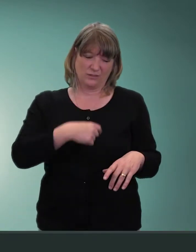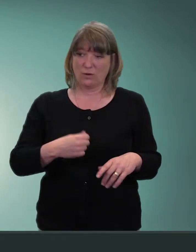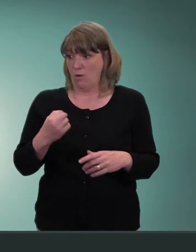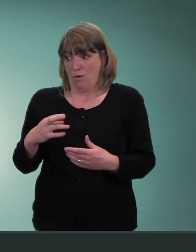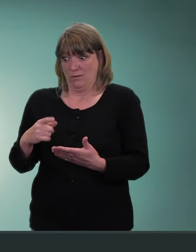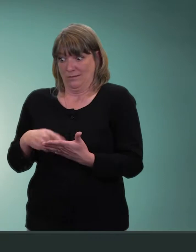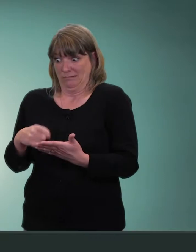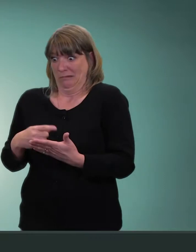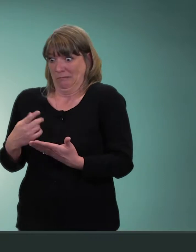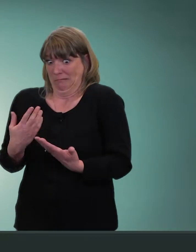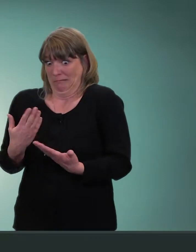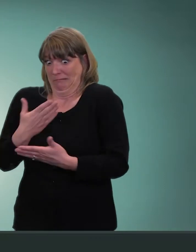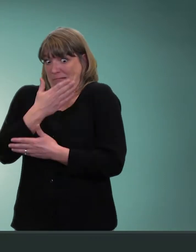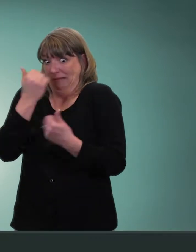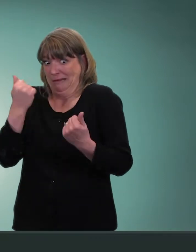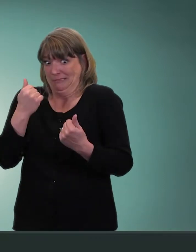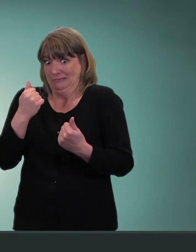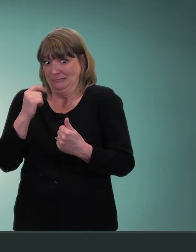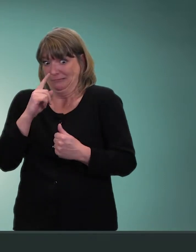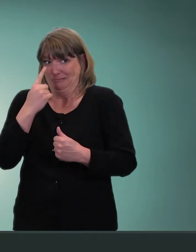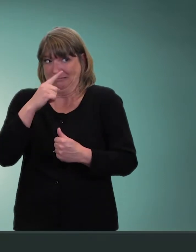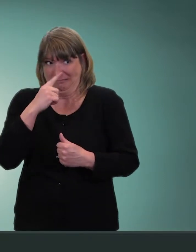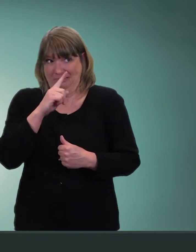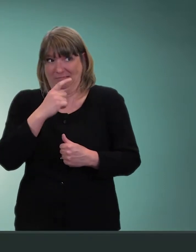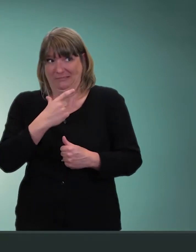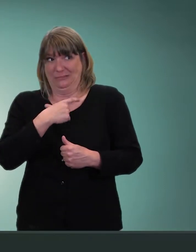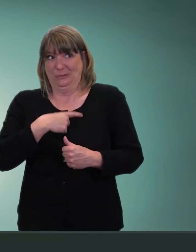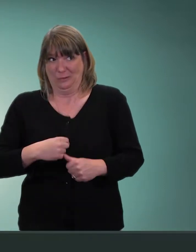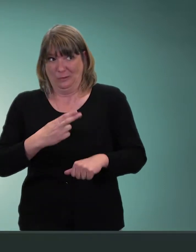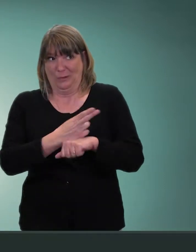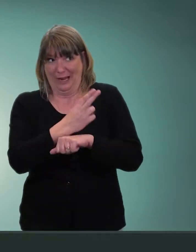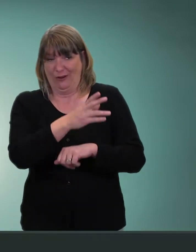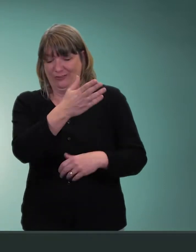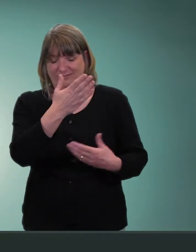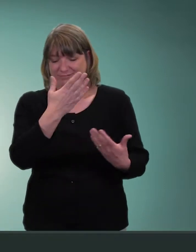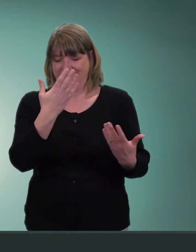or I totally forgot to ask them to wear it,